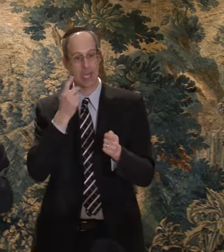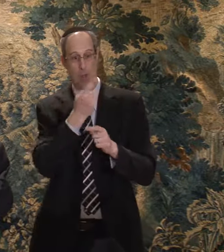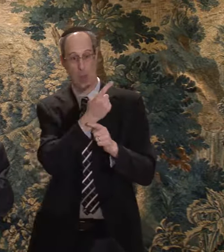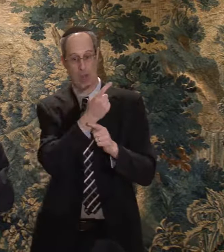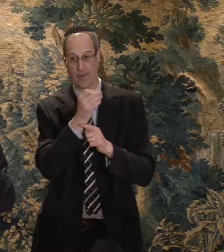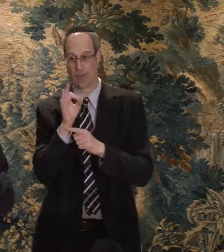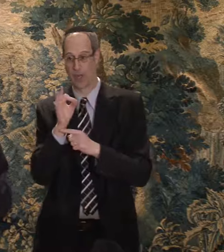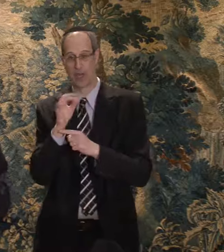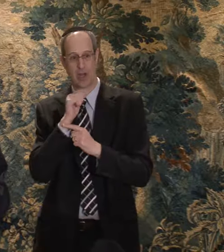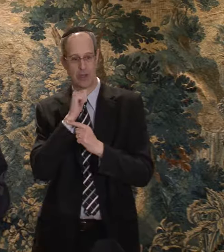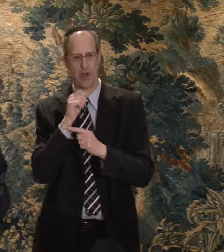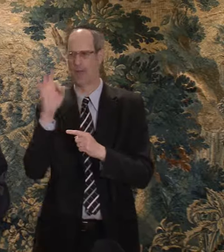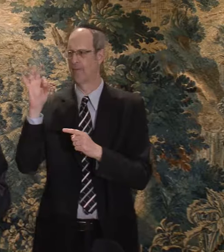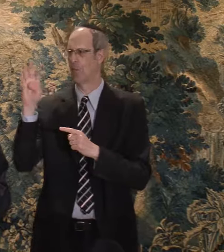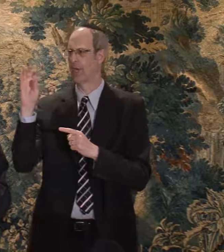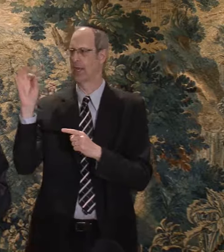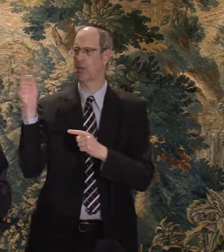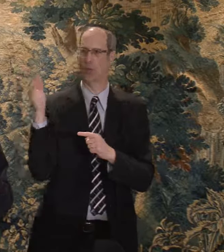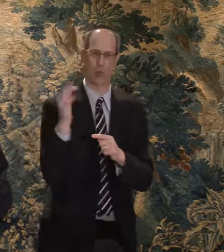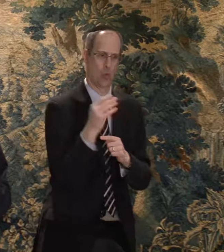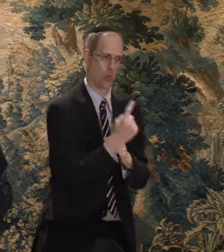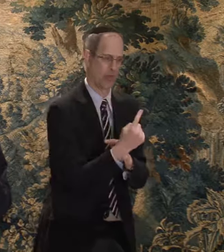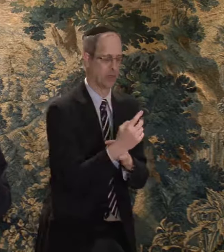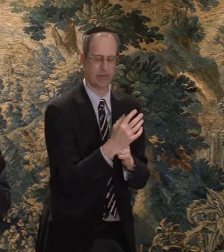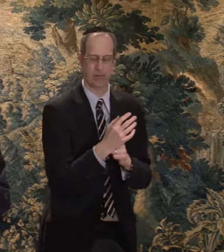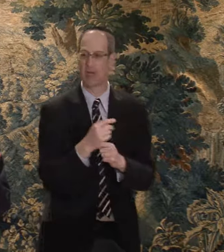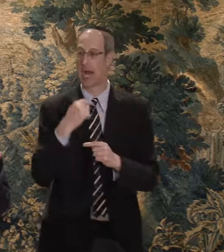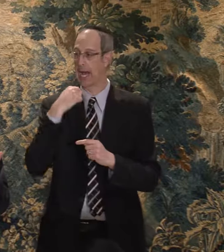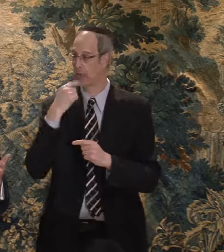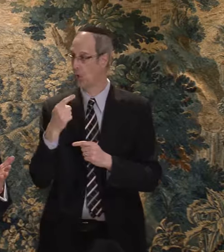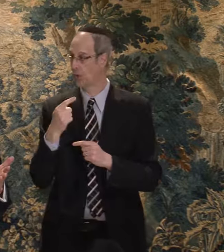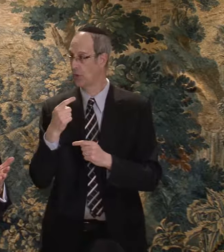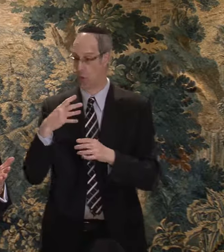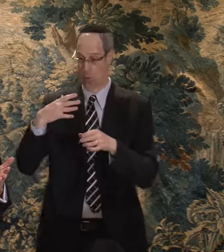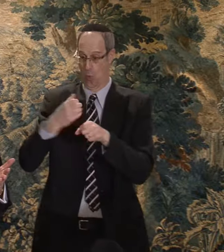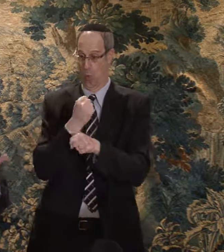don't count 49 down to one if I told you that you want a lottery in 50 days you